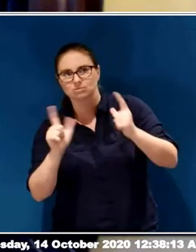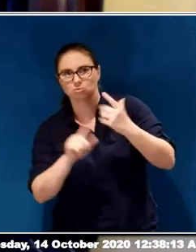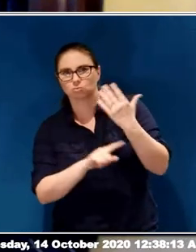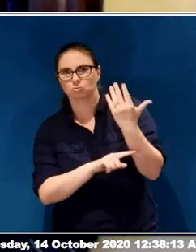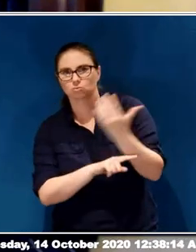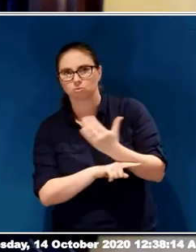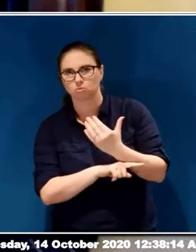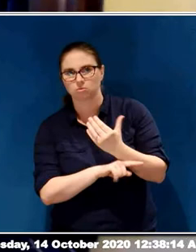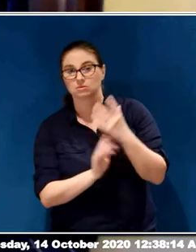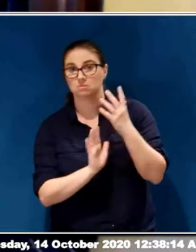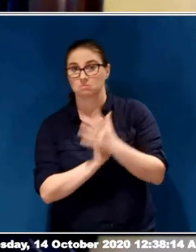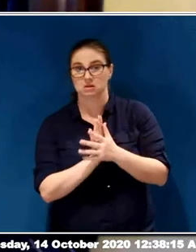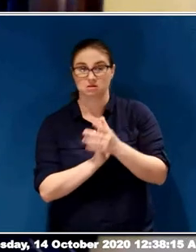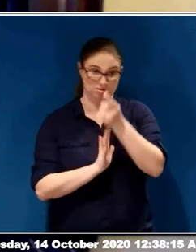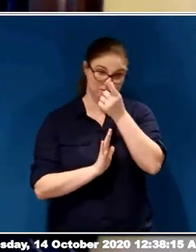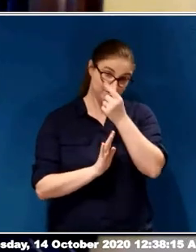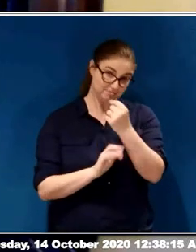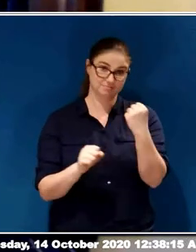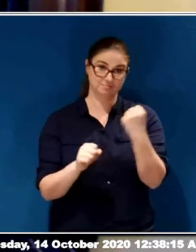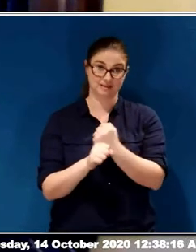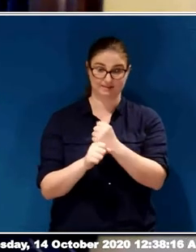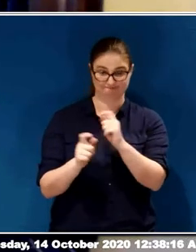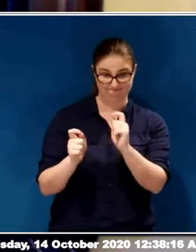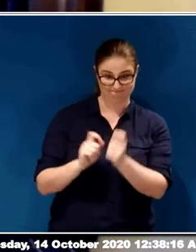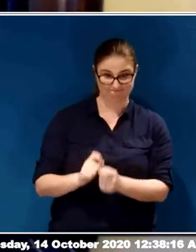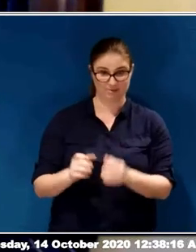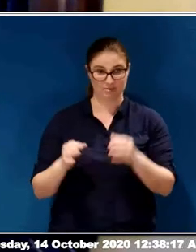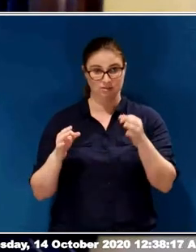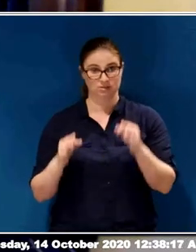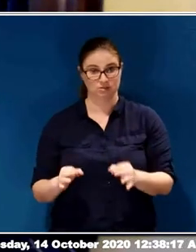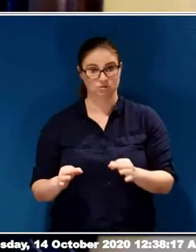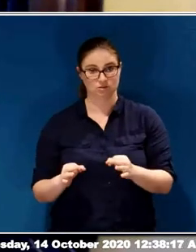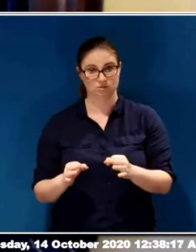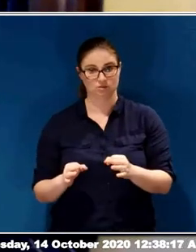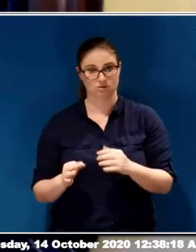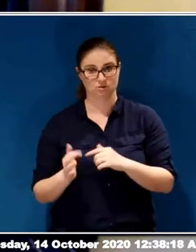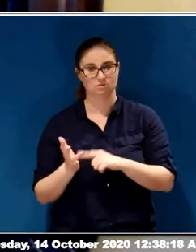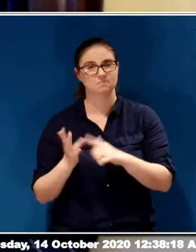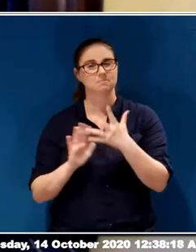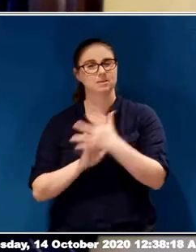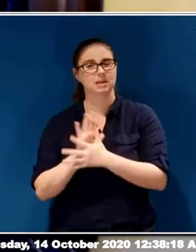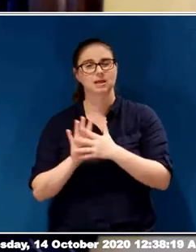curricular access or expectations for students can be made at the school level